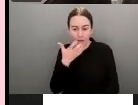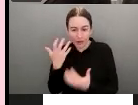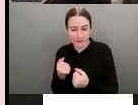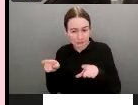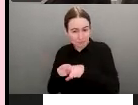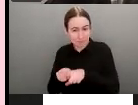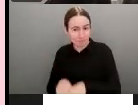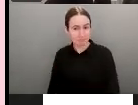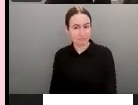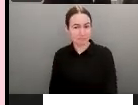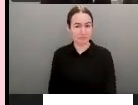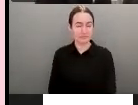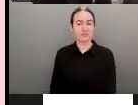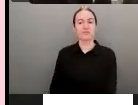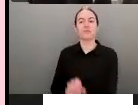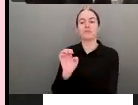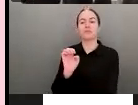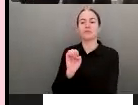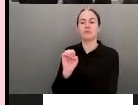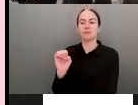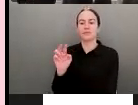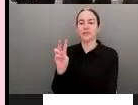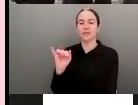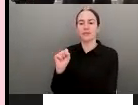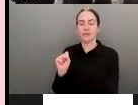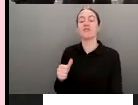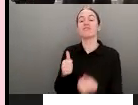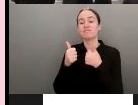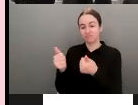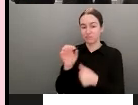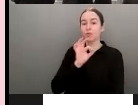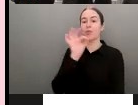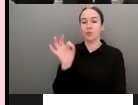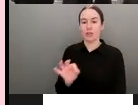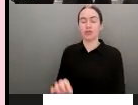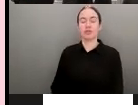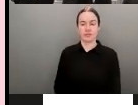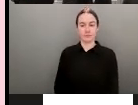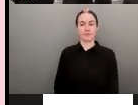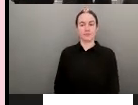Good question. To my knowledge, Accessibility